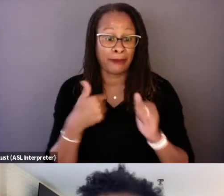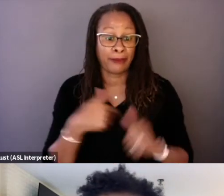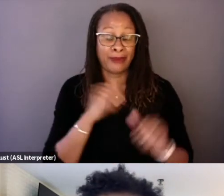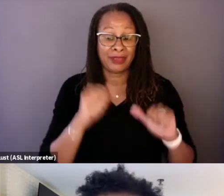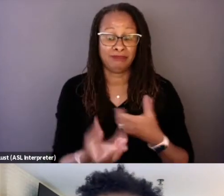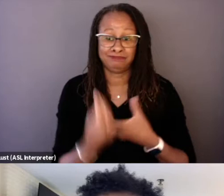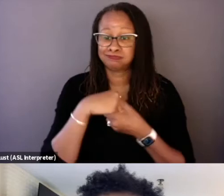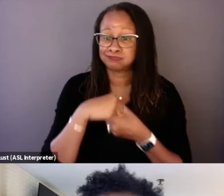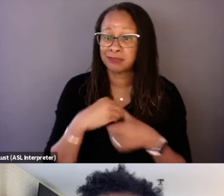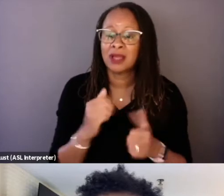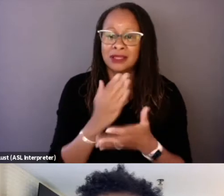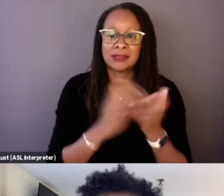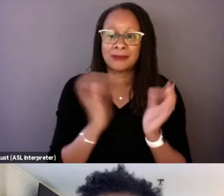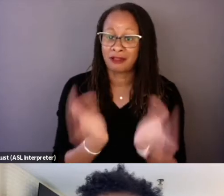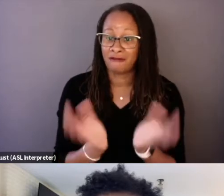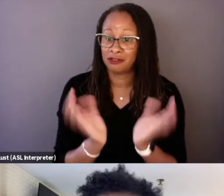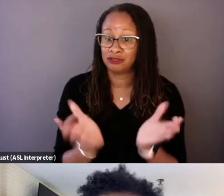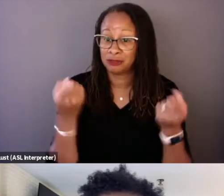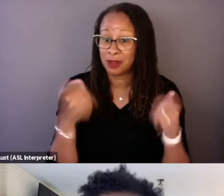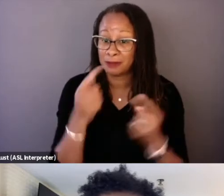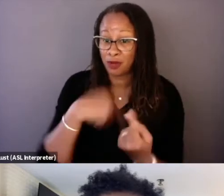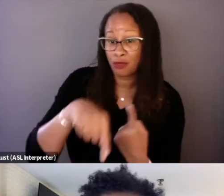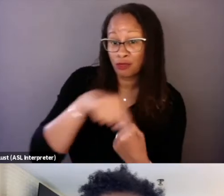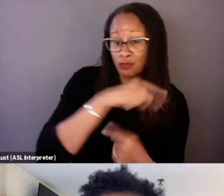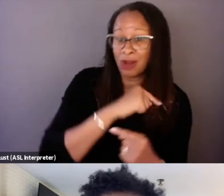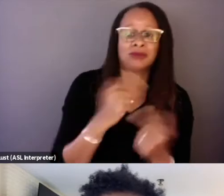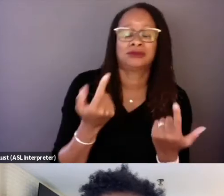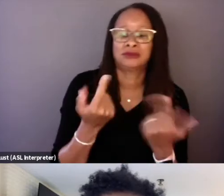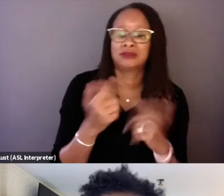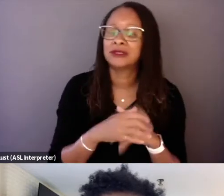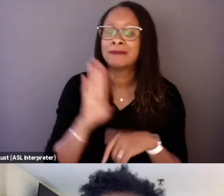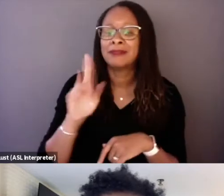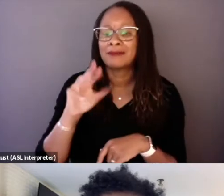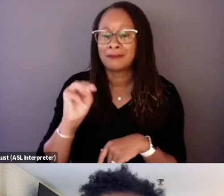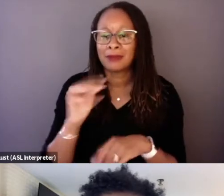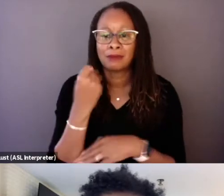with some of the conversations that were happening. And one of the editors on our team